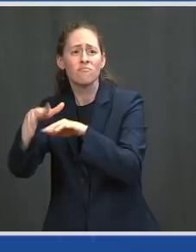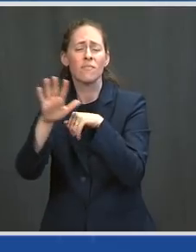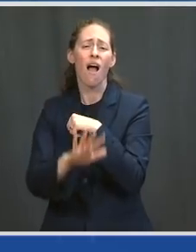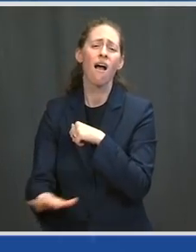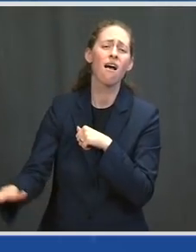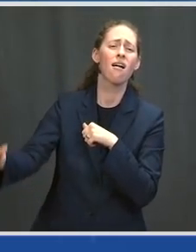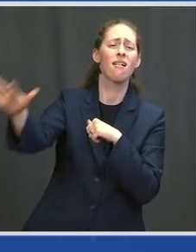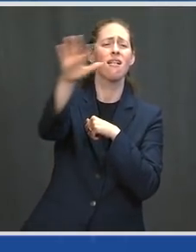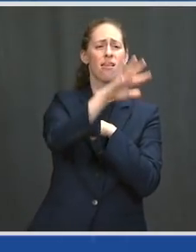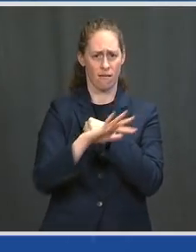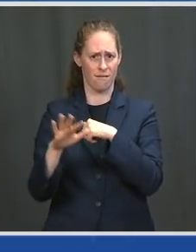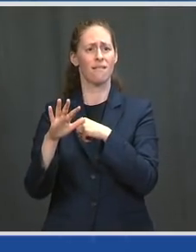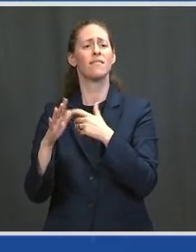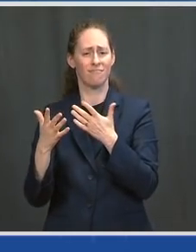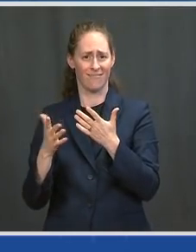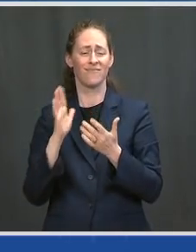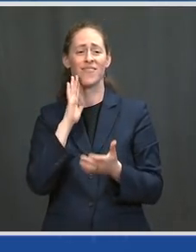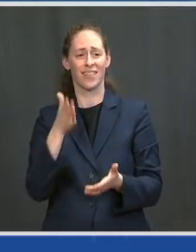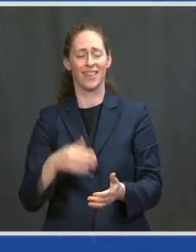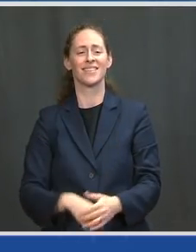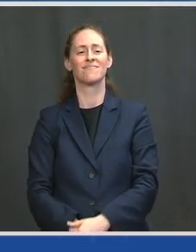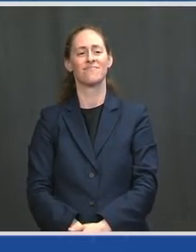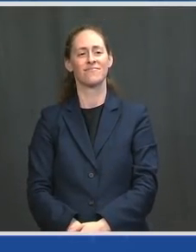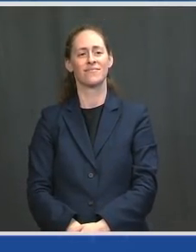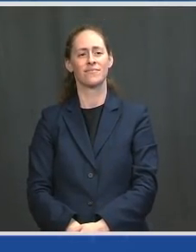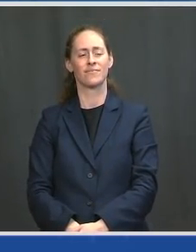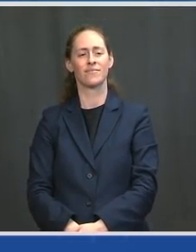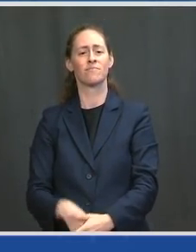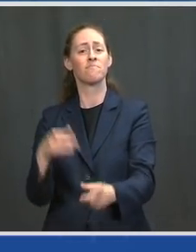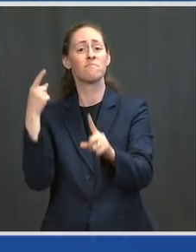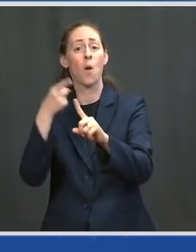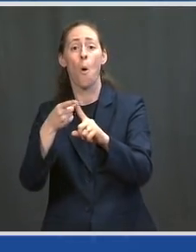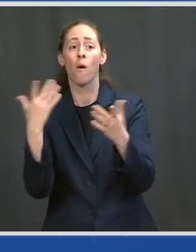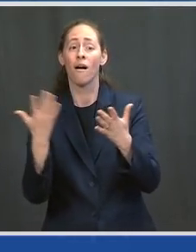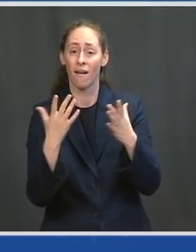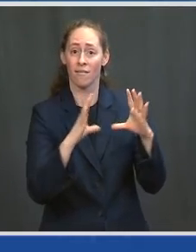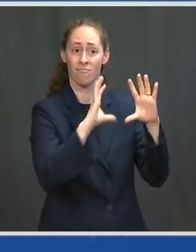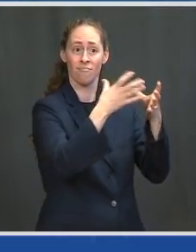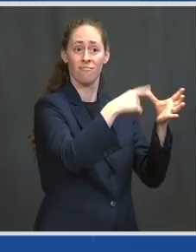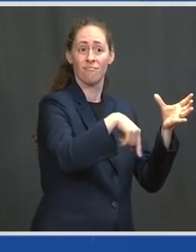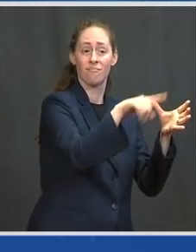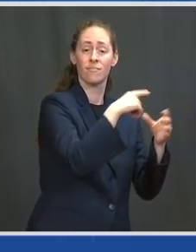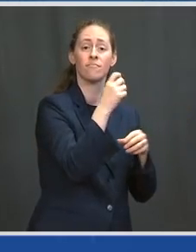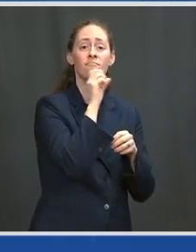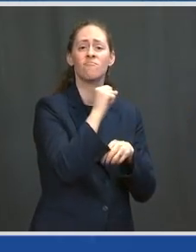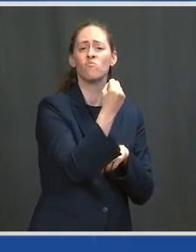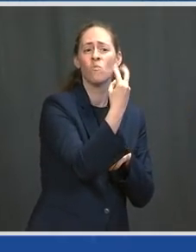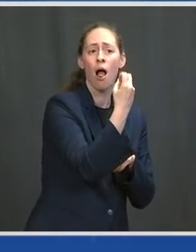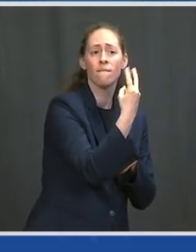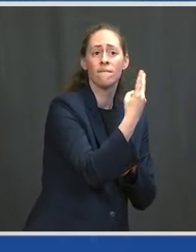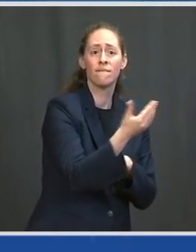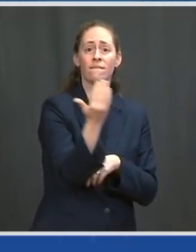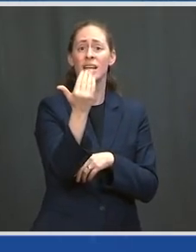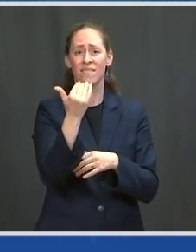between the ages of 12 and 15 are safe, effective, easy, fast, and free.